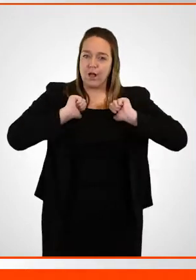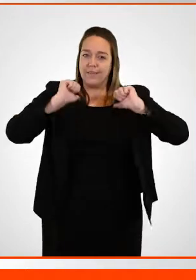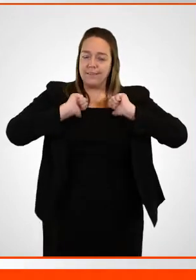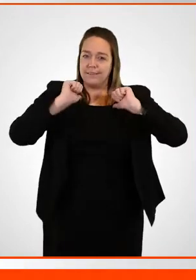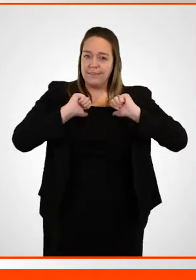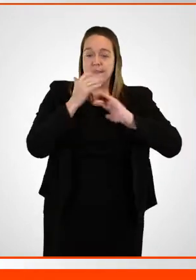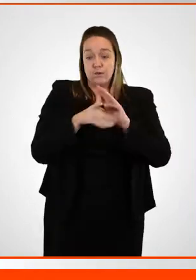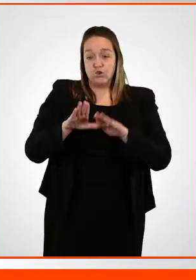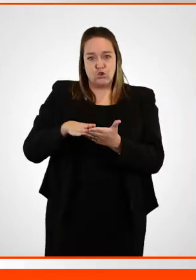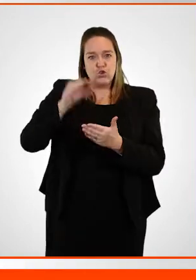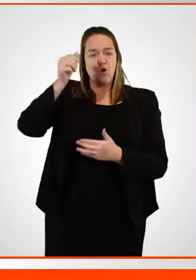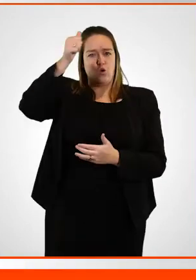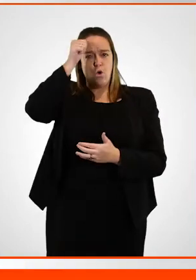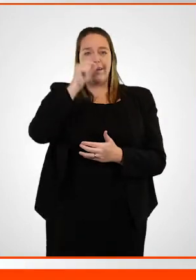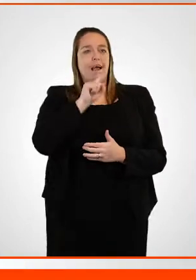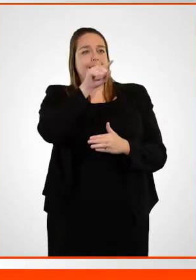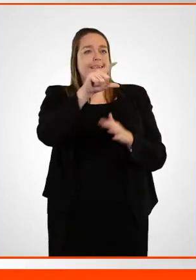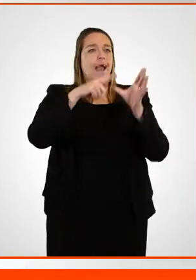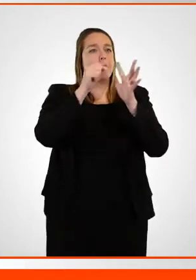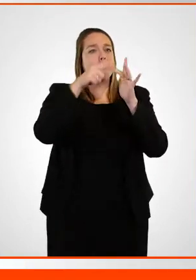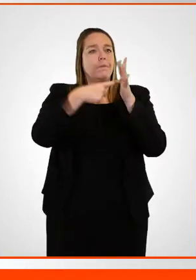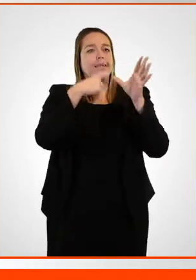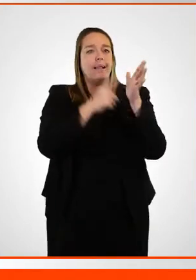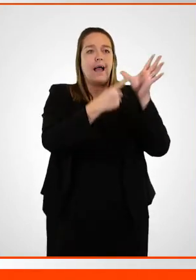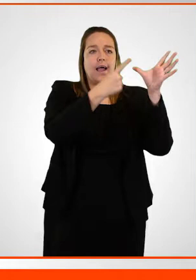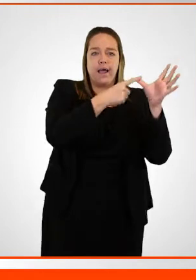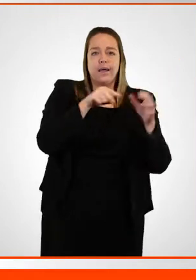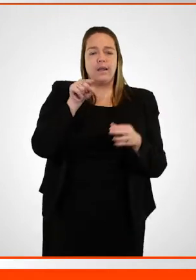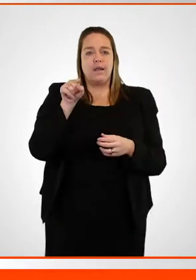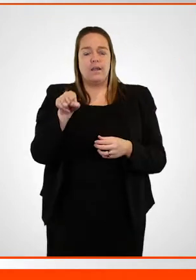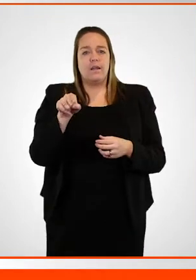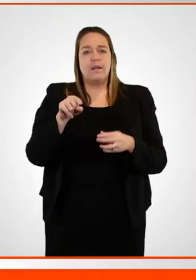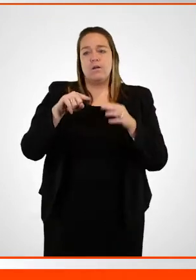of identifying telling us the name of the letter